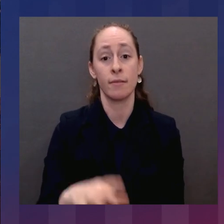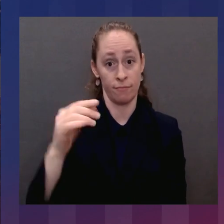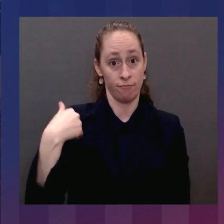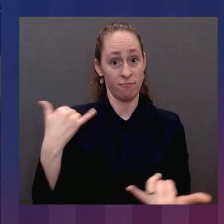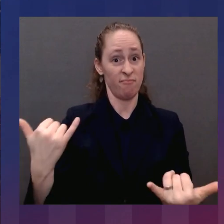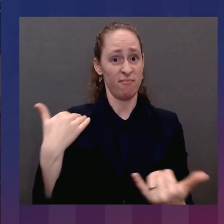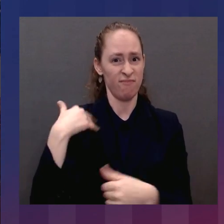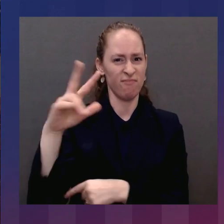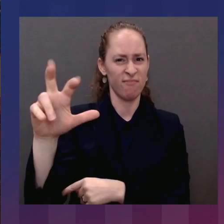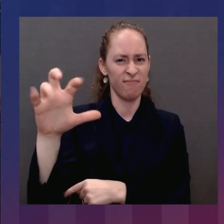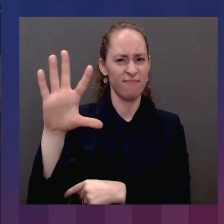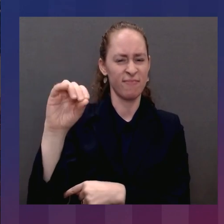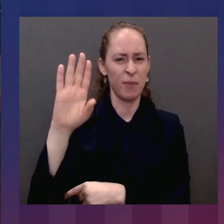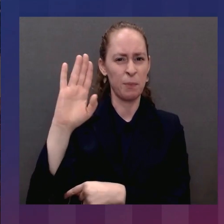and invest in proven strategies.